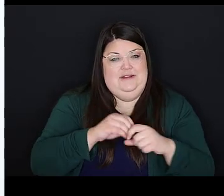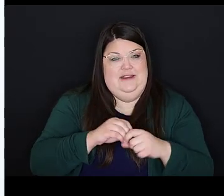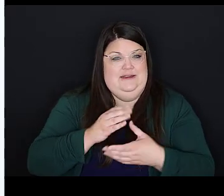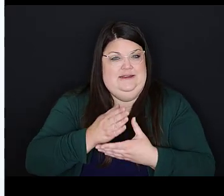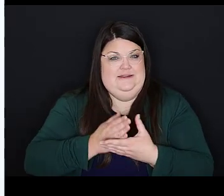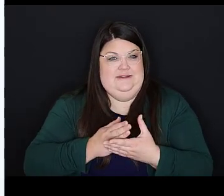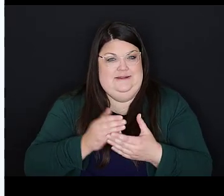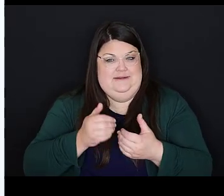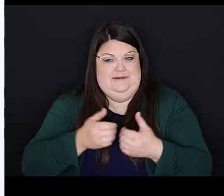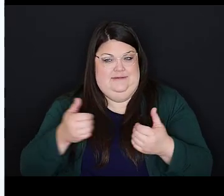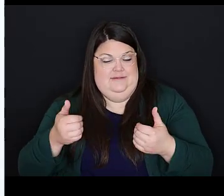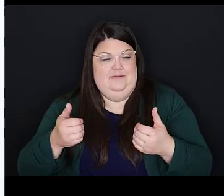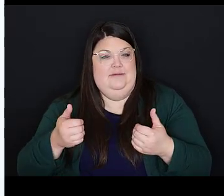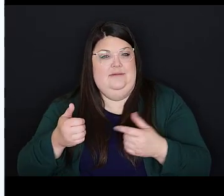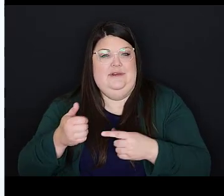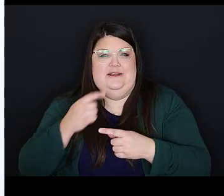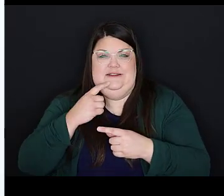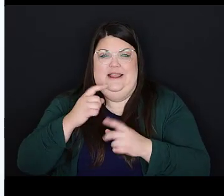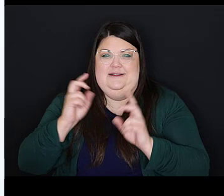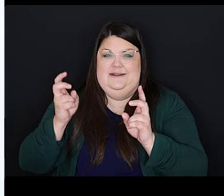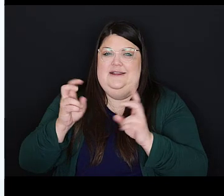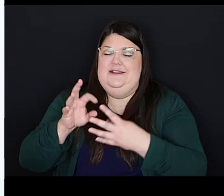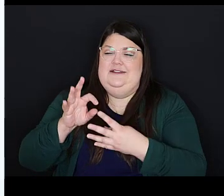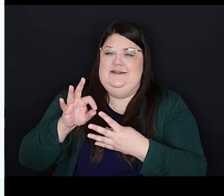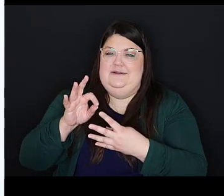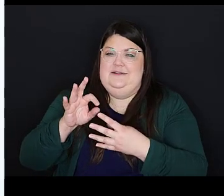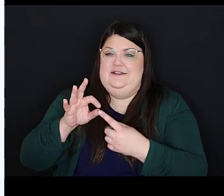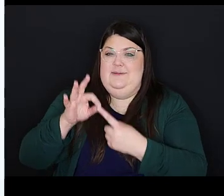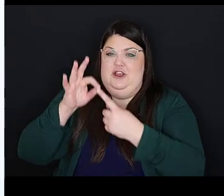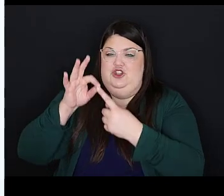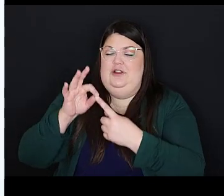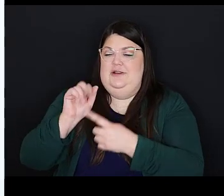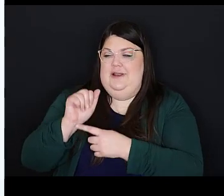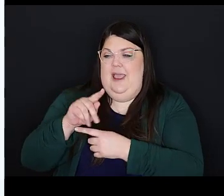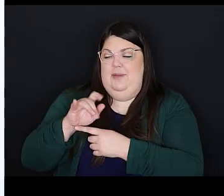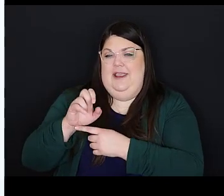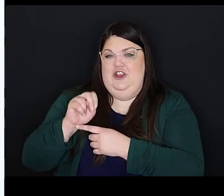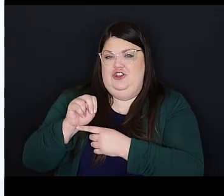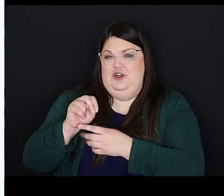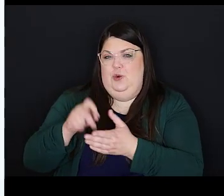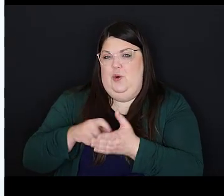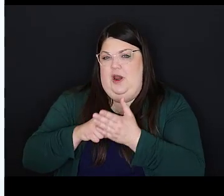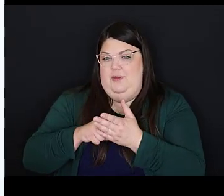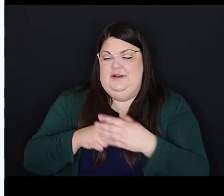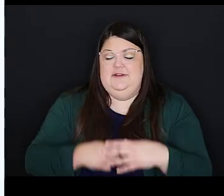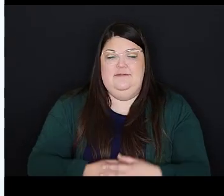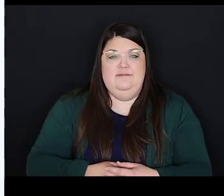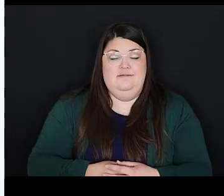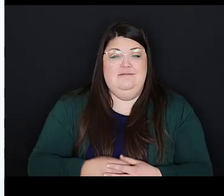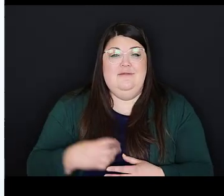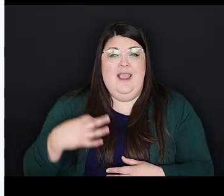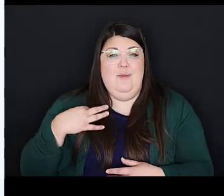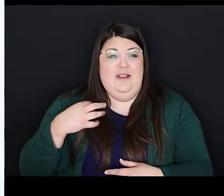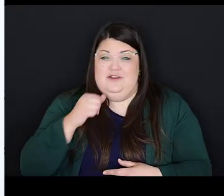entitled "Special Application Requirements.“ An application is not complete without the